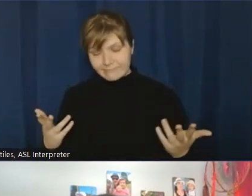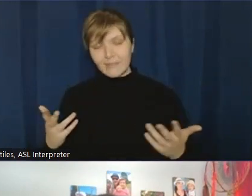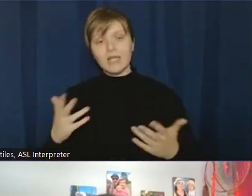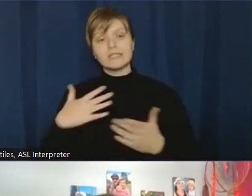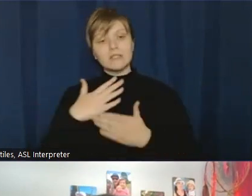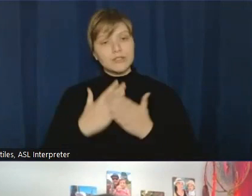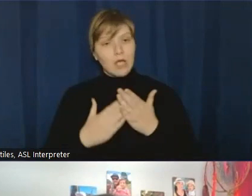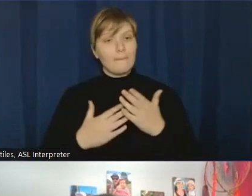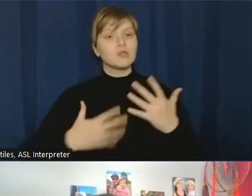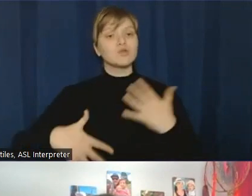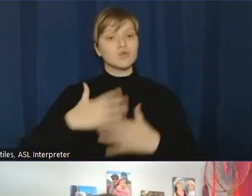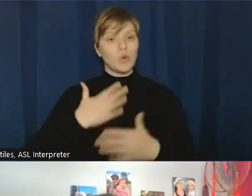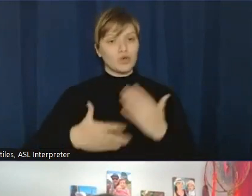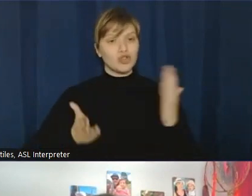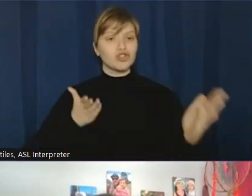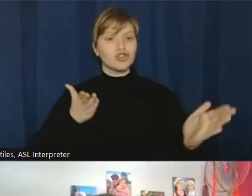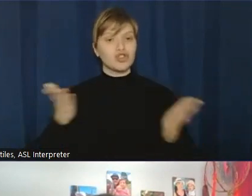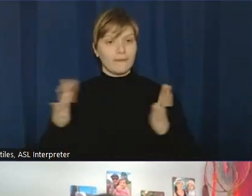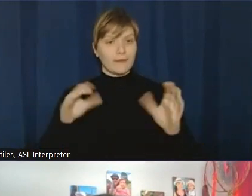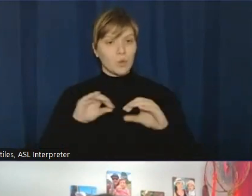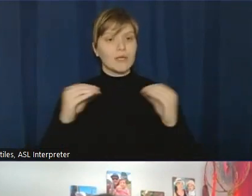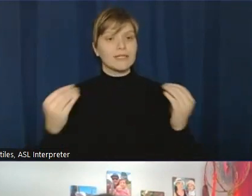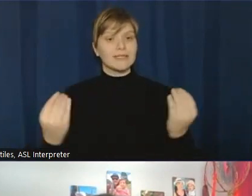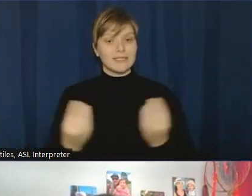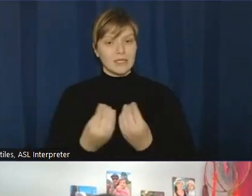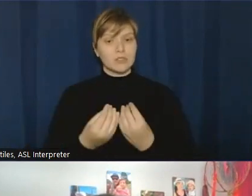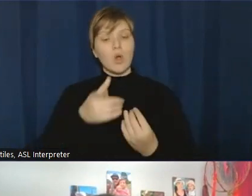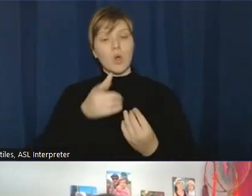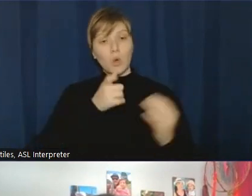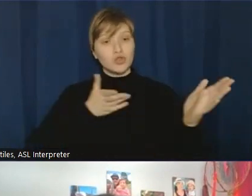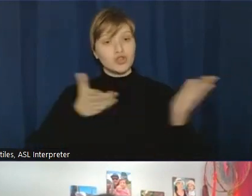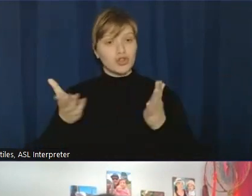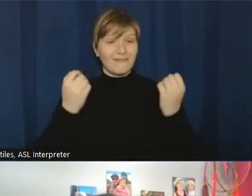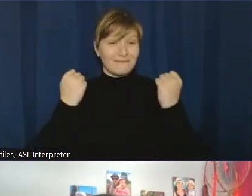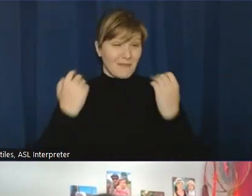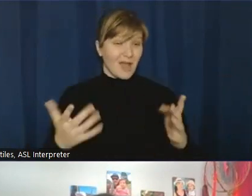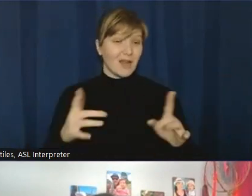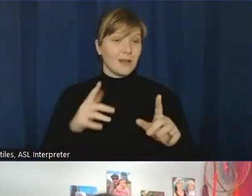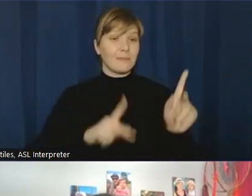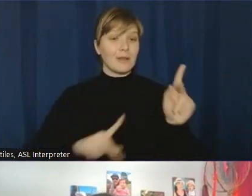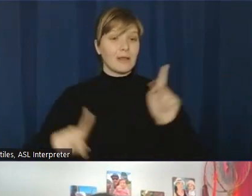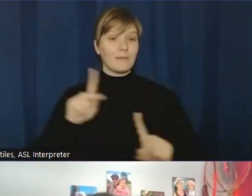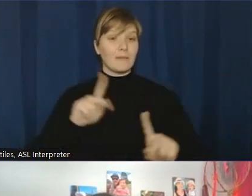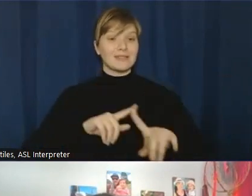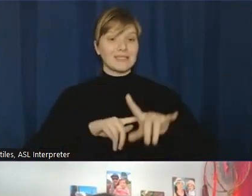organizations that serve a lot of people and are looking to use some of these tools.